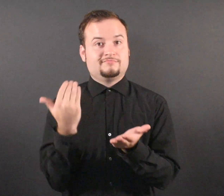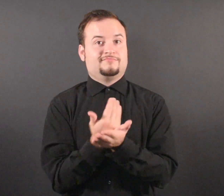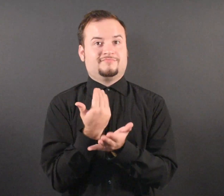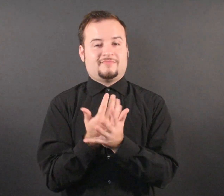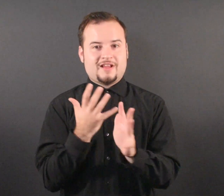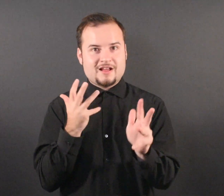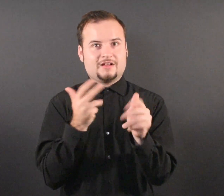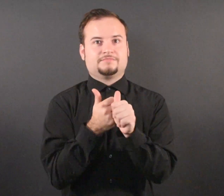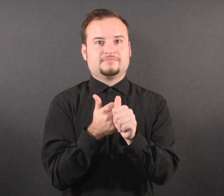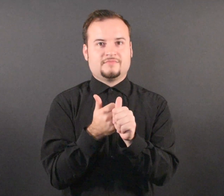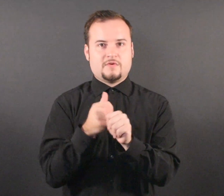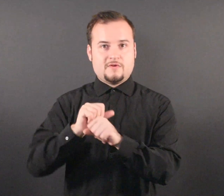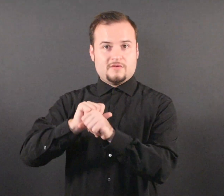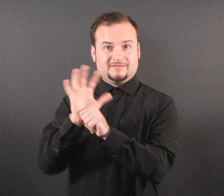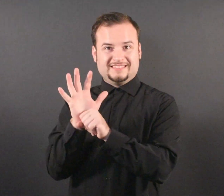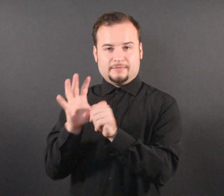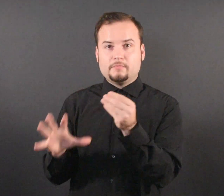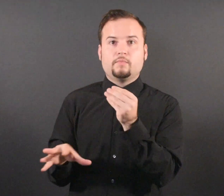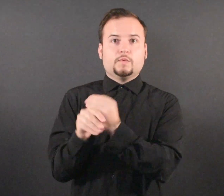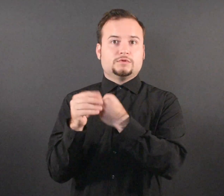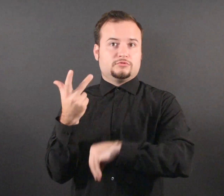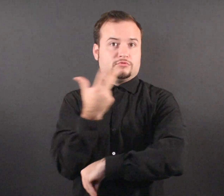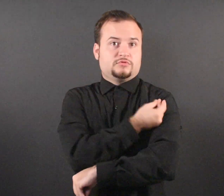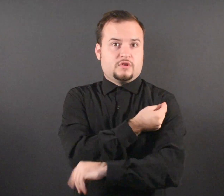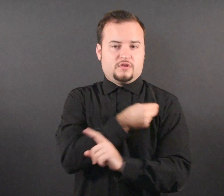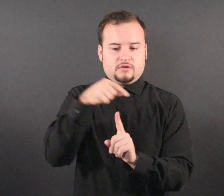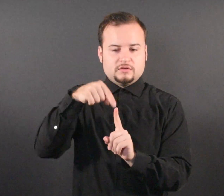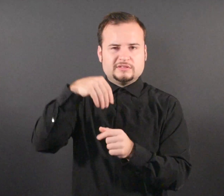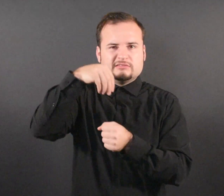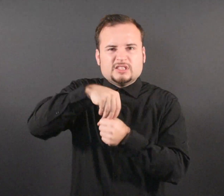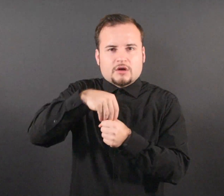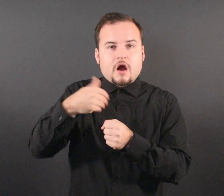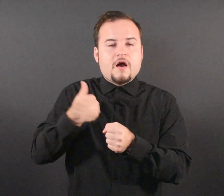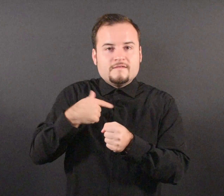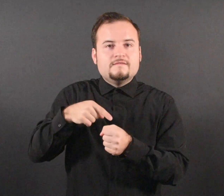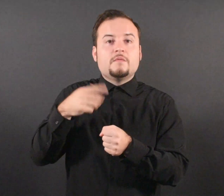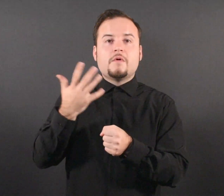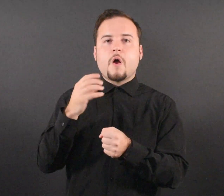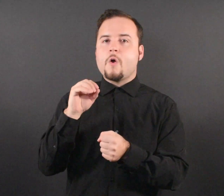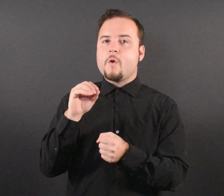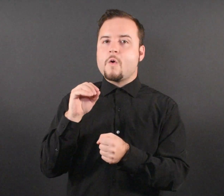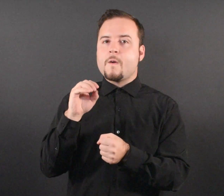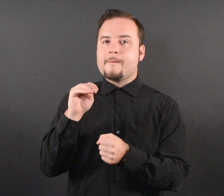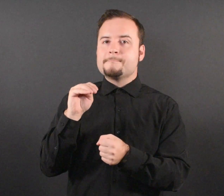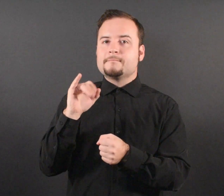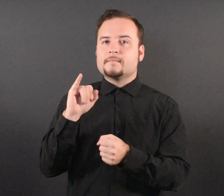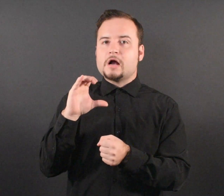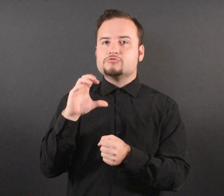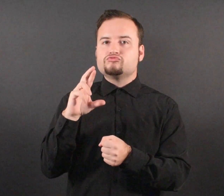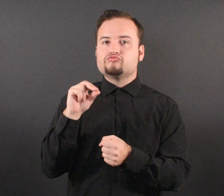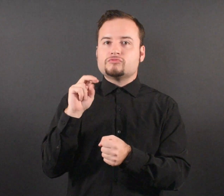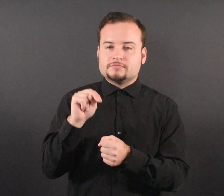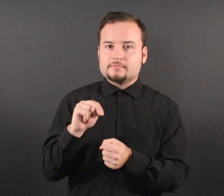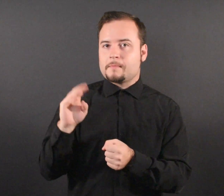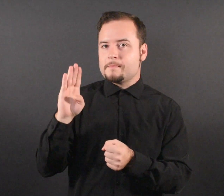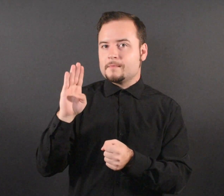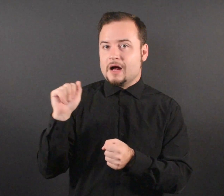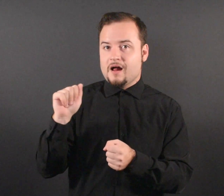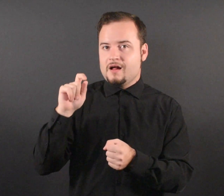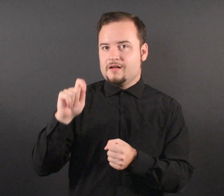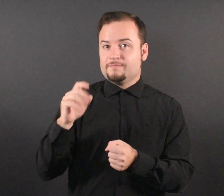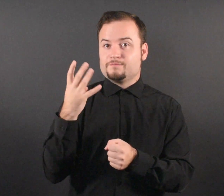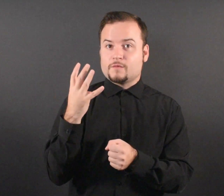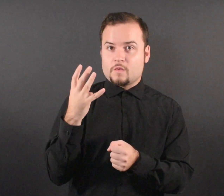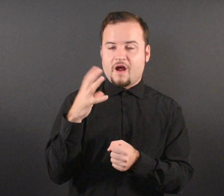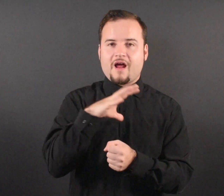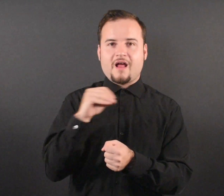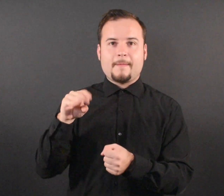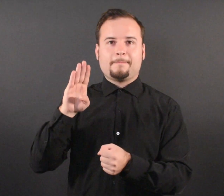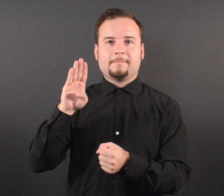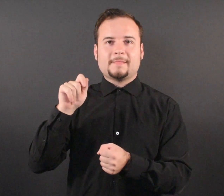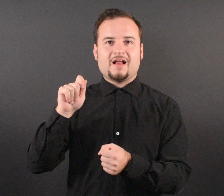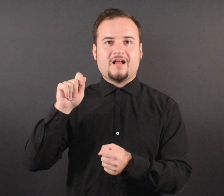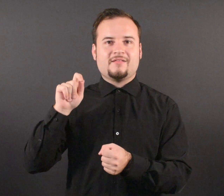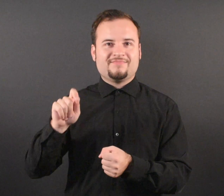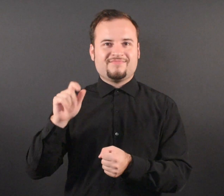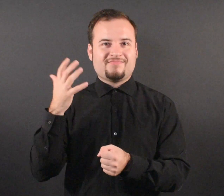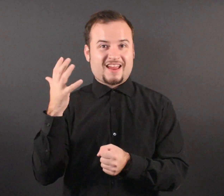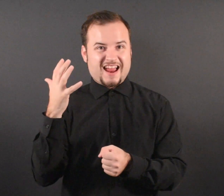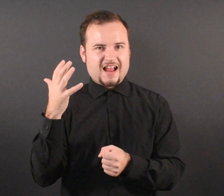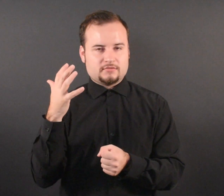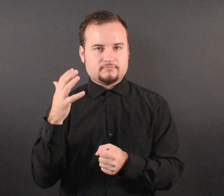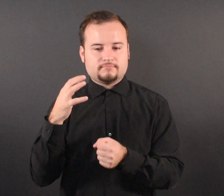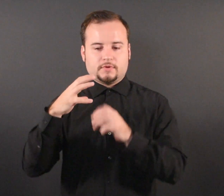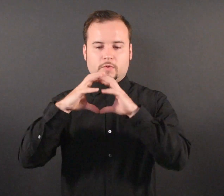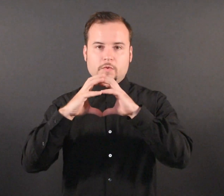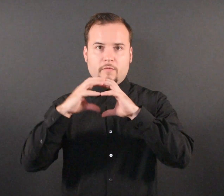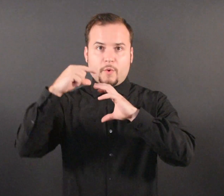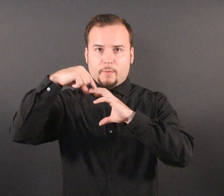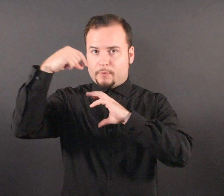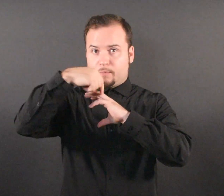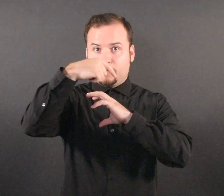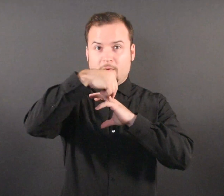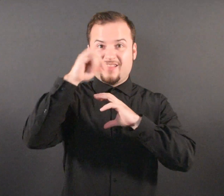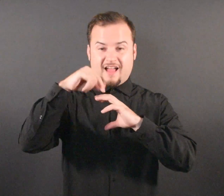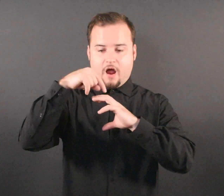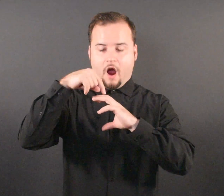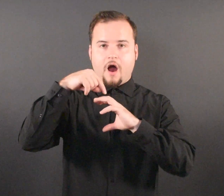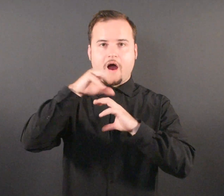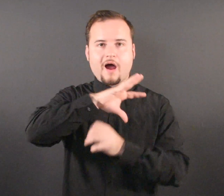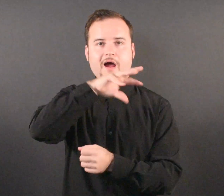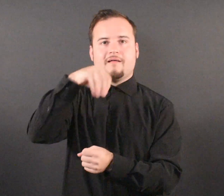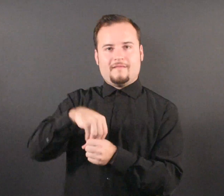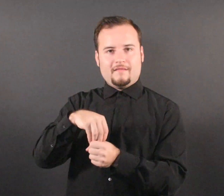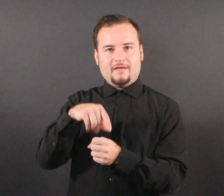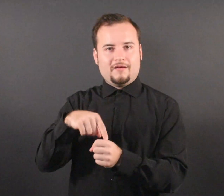Updated COVID-19 boosters add Omicron BA.4 and BA.5 spike protein components to the current